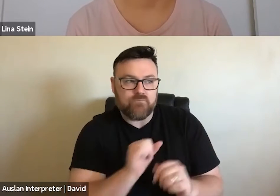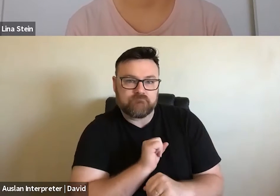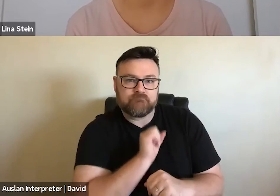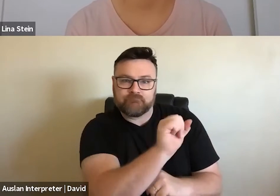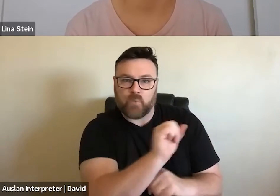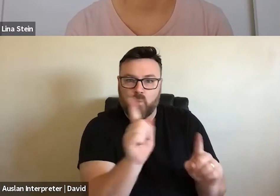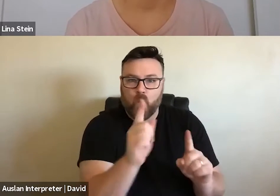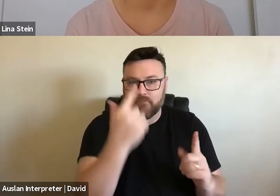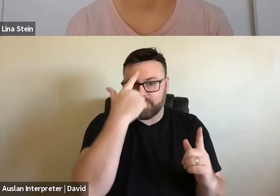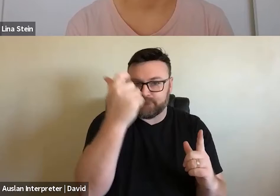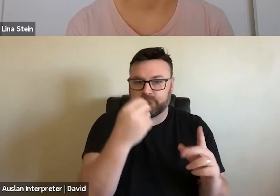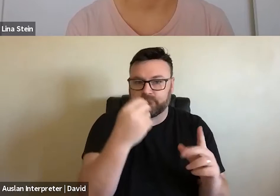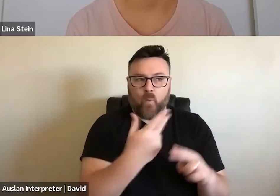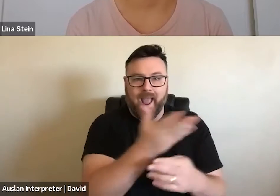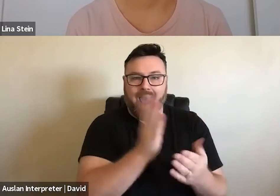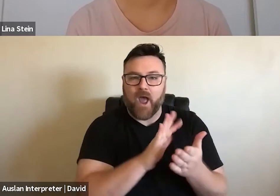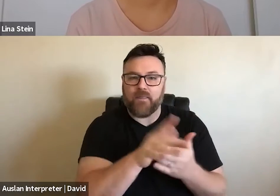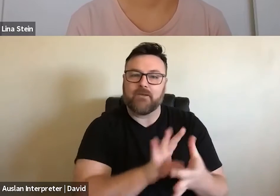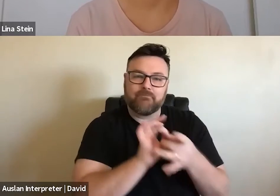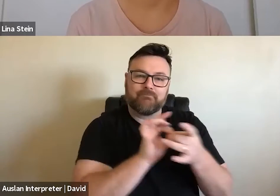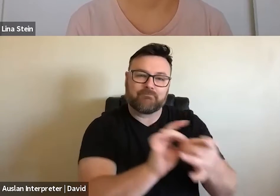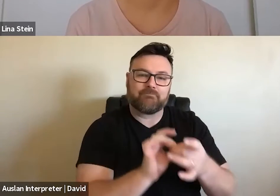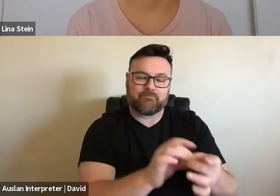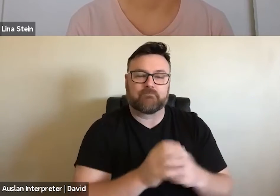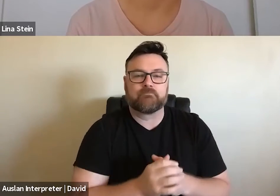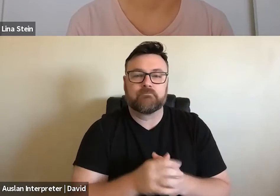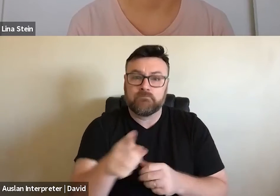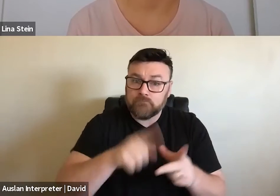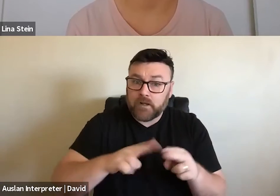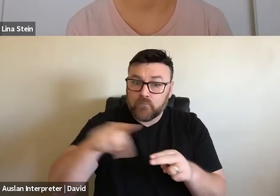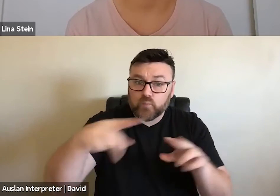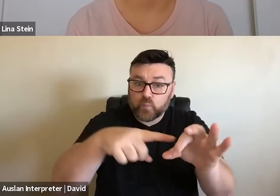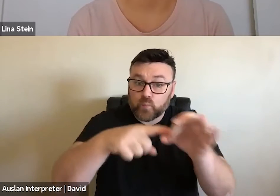of the discussion please type it into the queue and a box at the bottom of your zoom